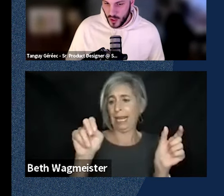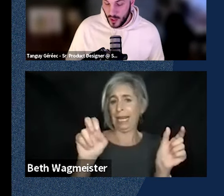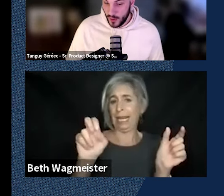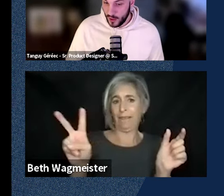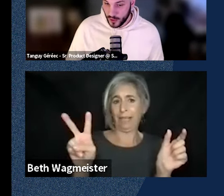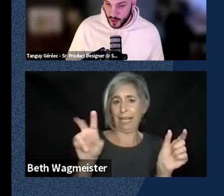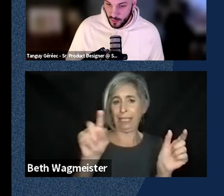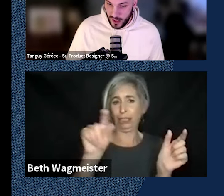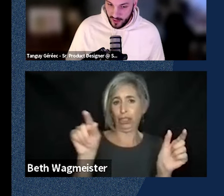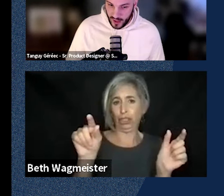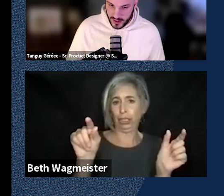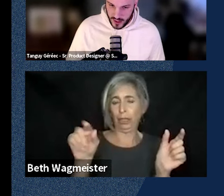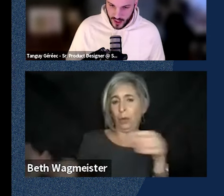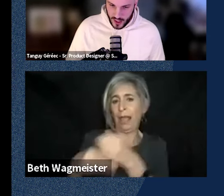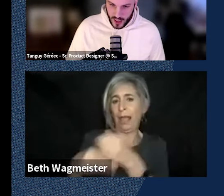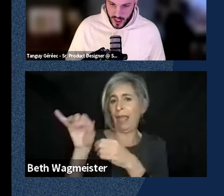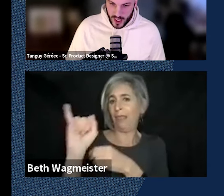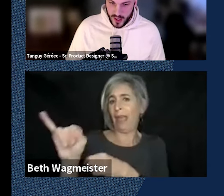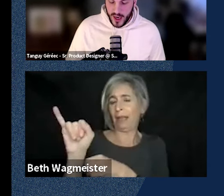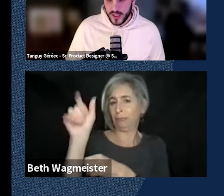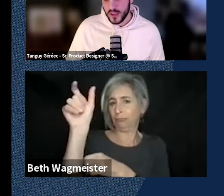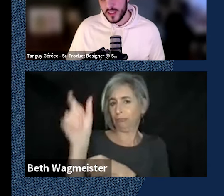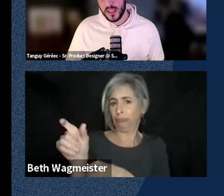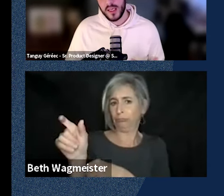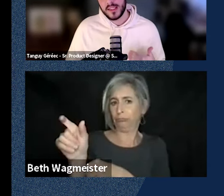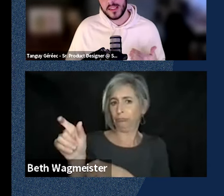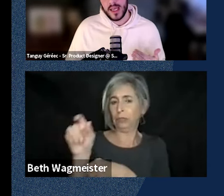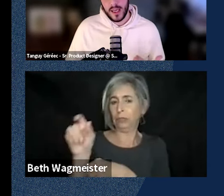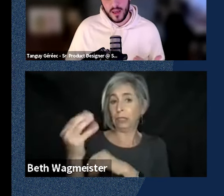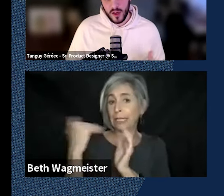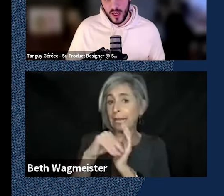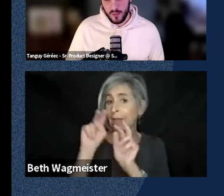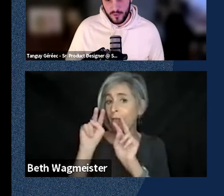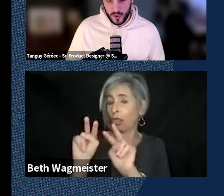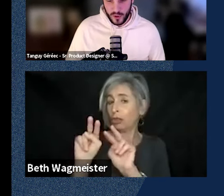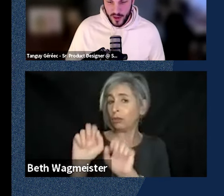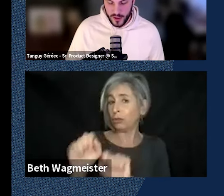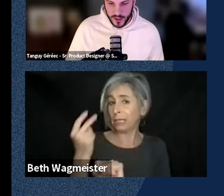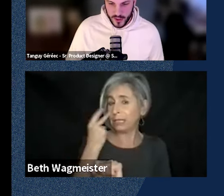So I will also mark that. And again, as you can see, it's taking the name of your layers.